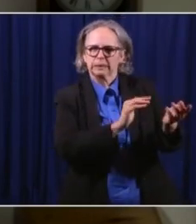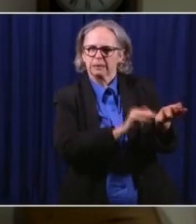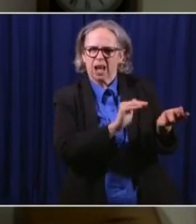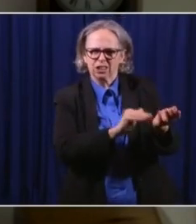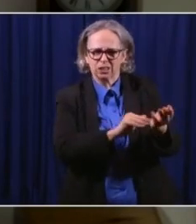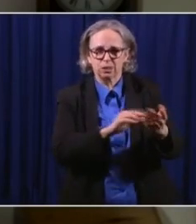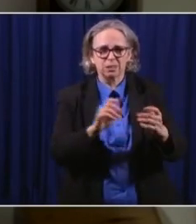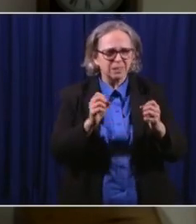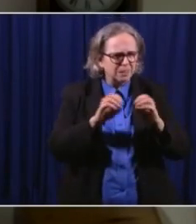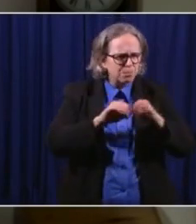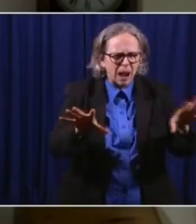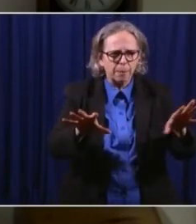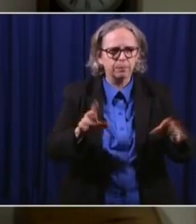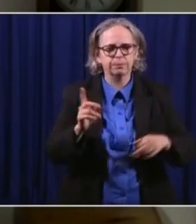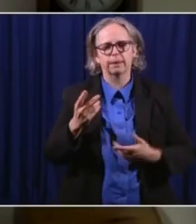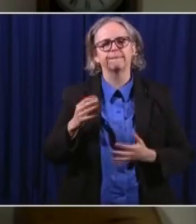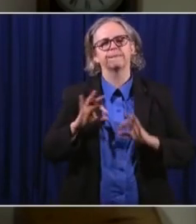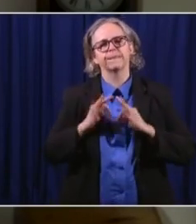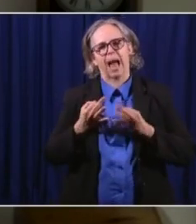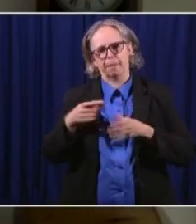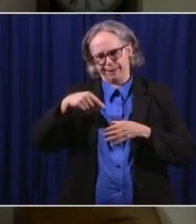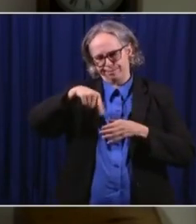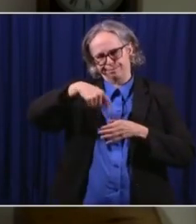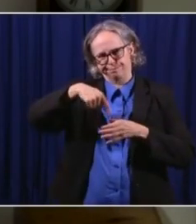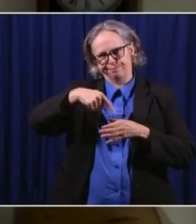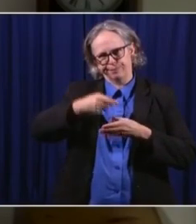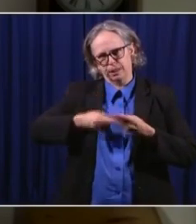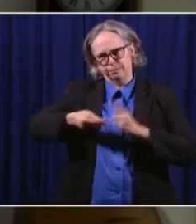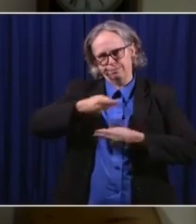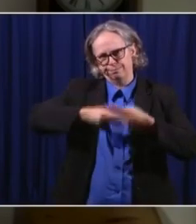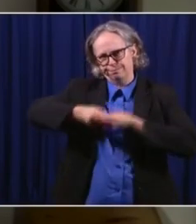OUTPATIENT VISITS PER DAY. THE VIRUS IS SPREADING WITHIN